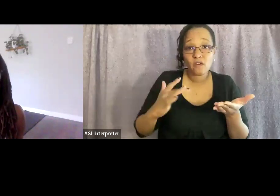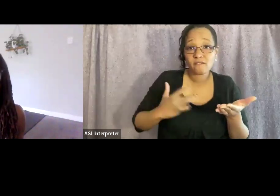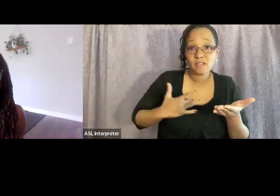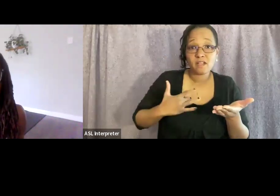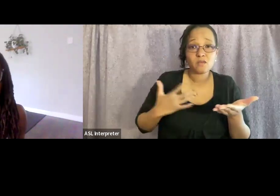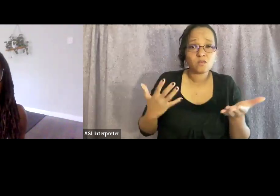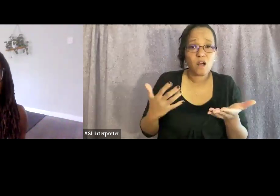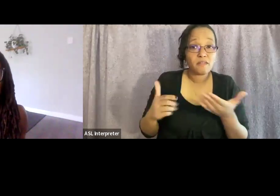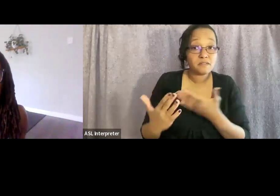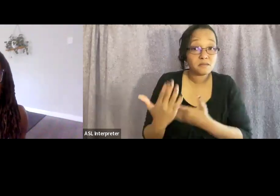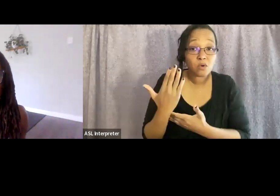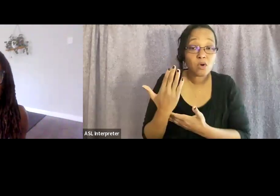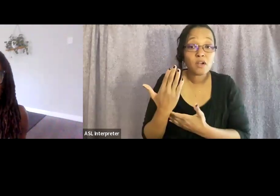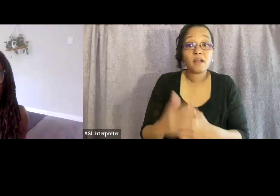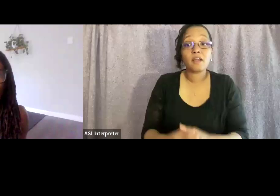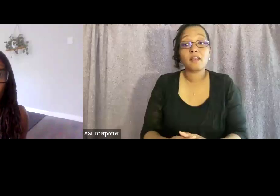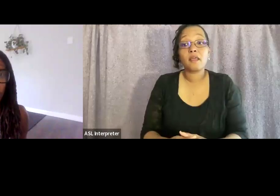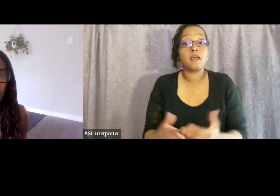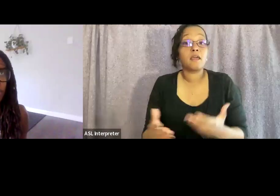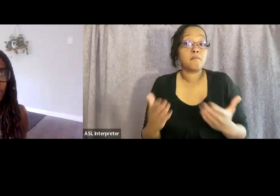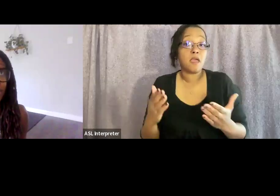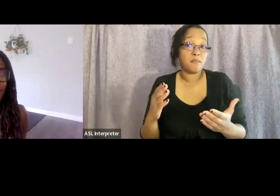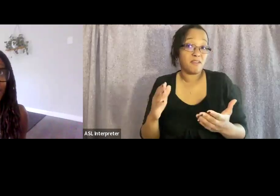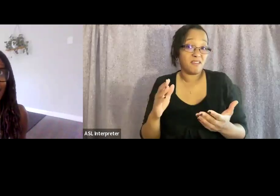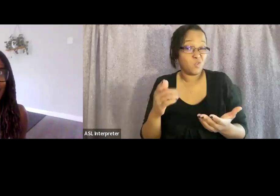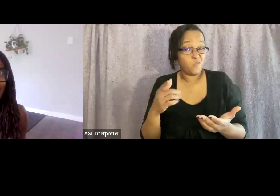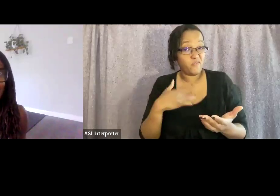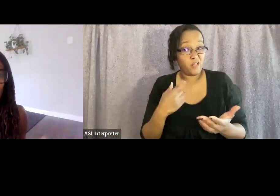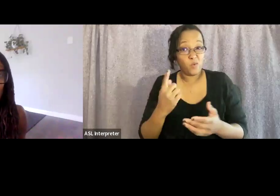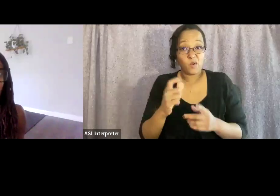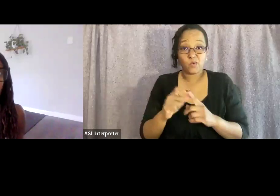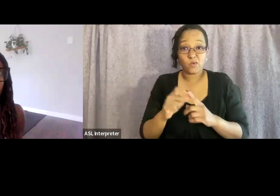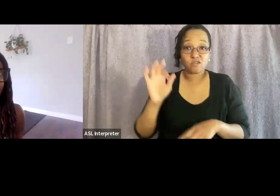And that may be a word. It could be a color.